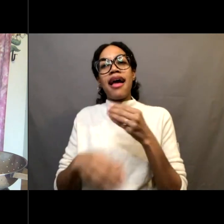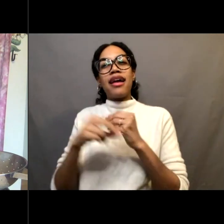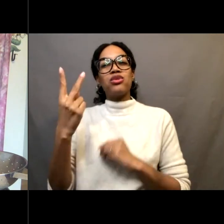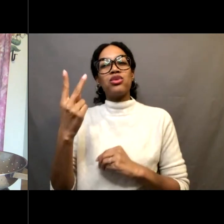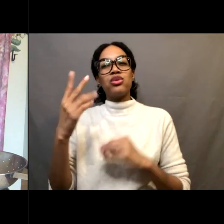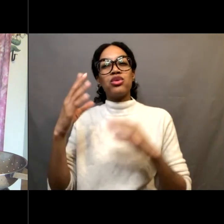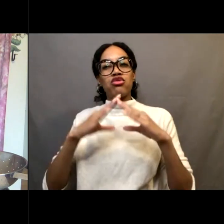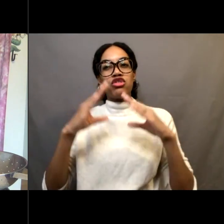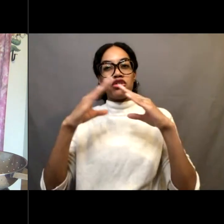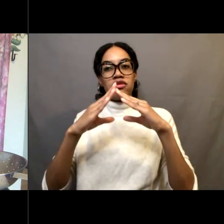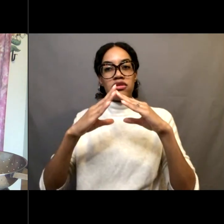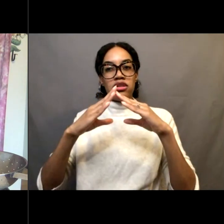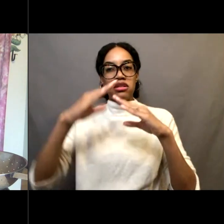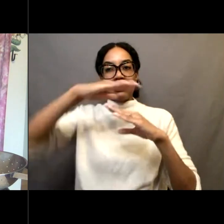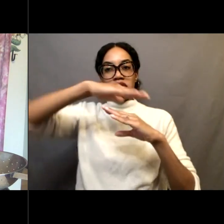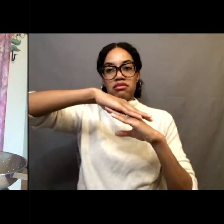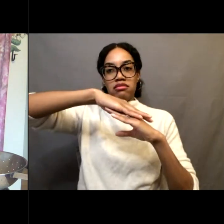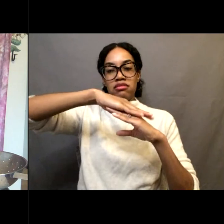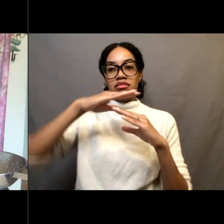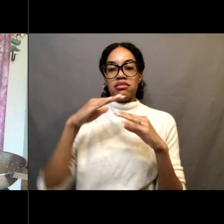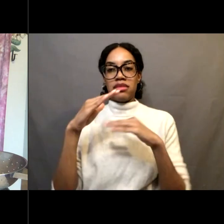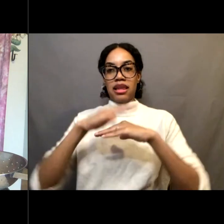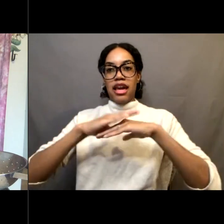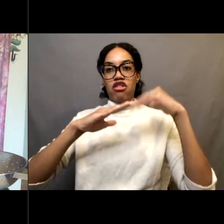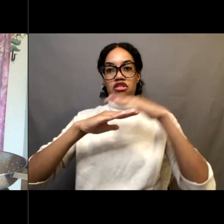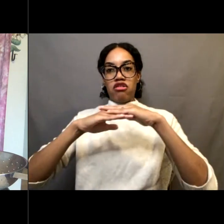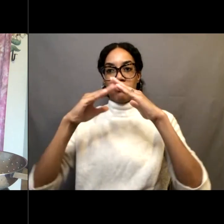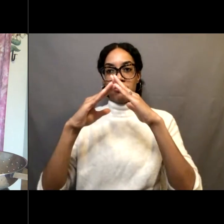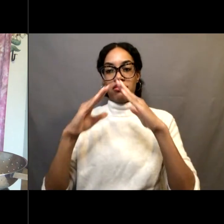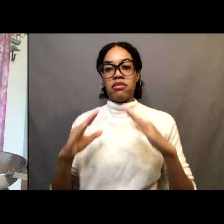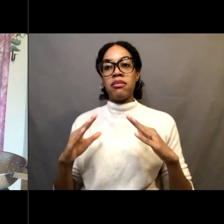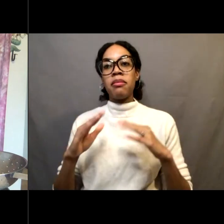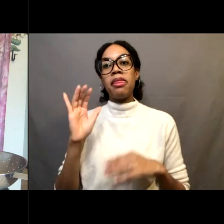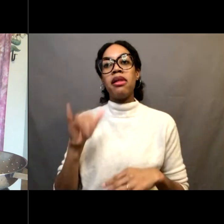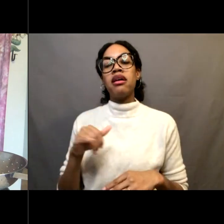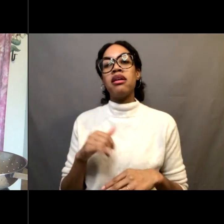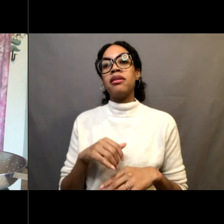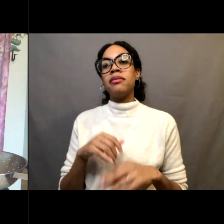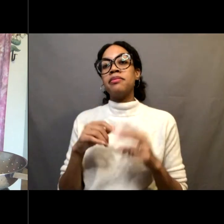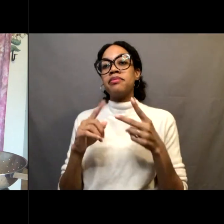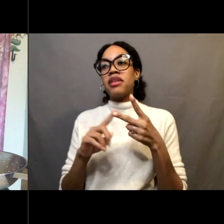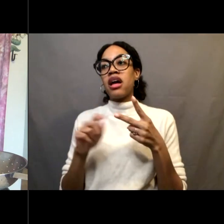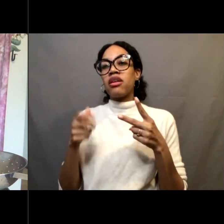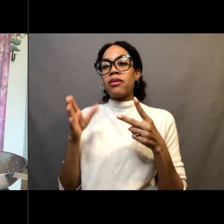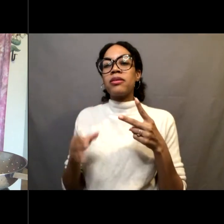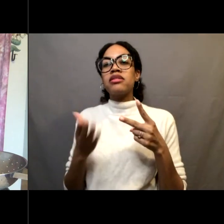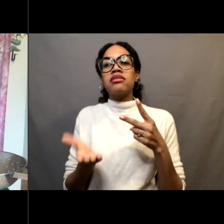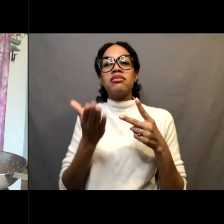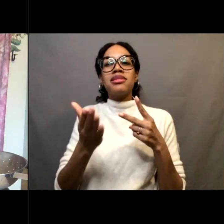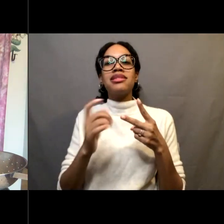So Kai suggested steel. And if there are any other ideas, feel free to write them in because I'll share them with Kanesa.